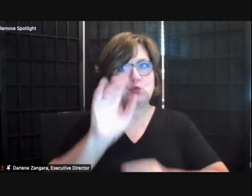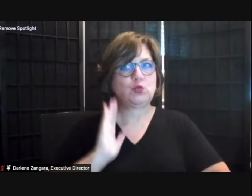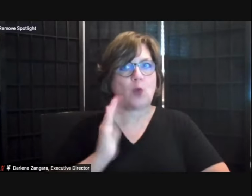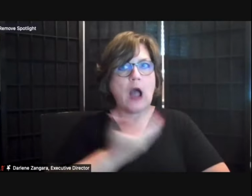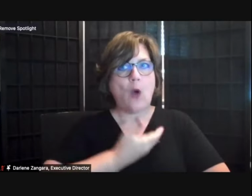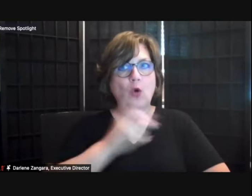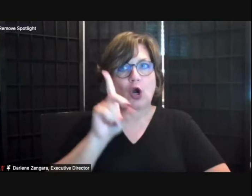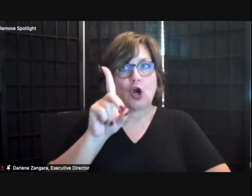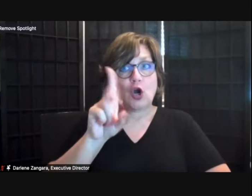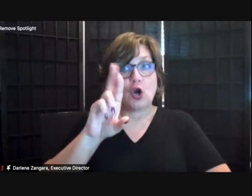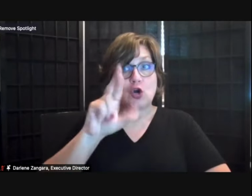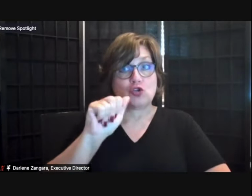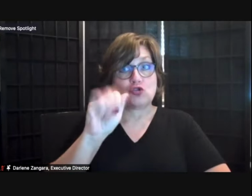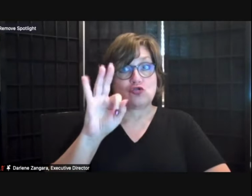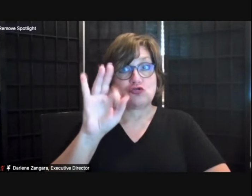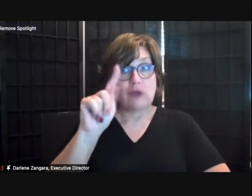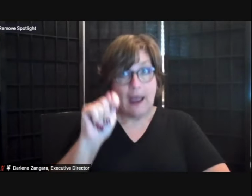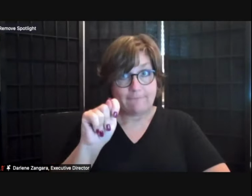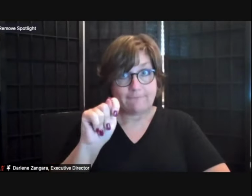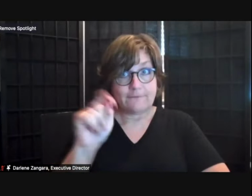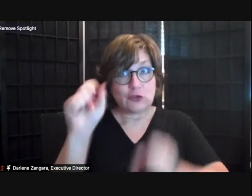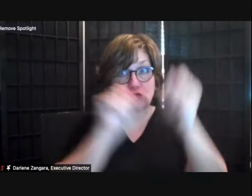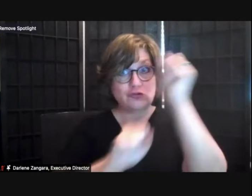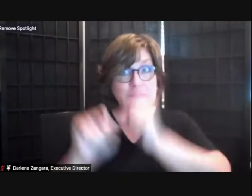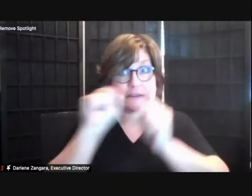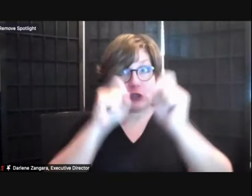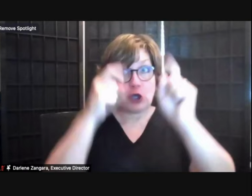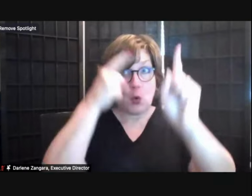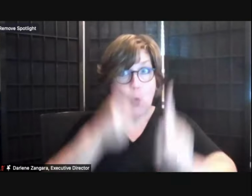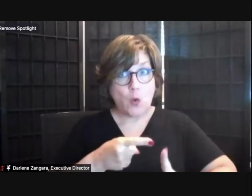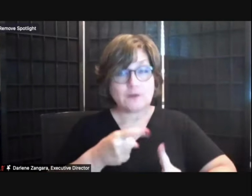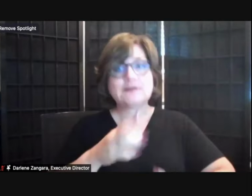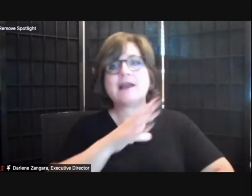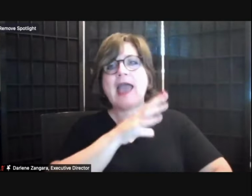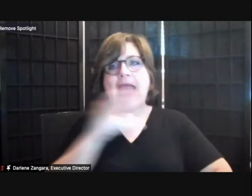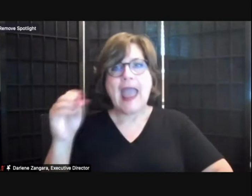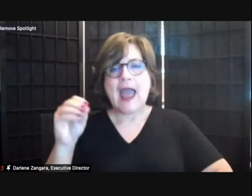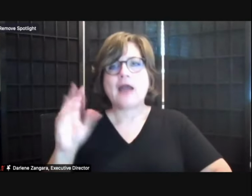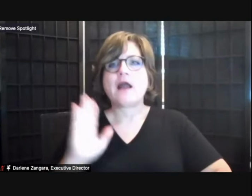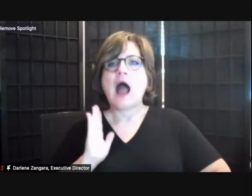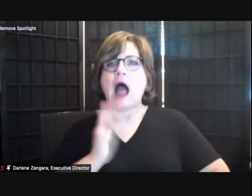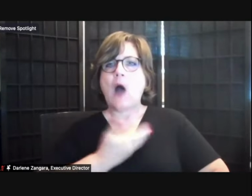introduce our draft strategic goals and the staff on our team will